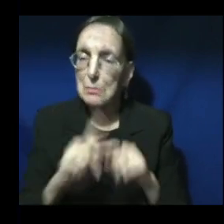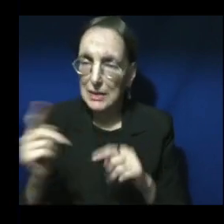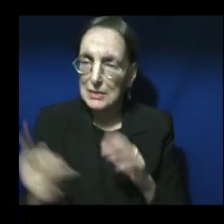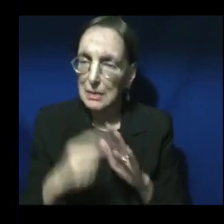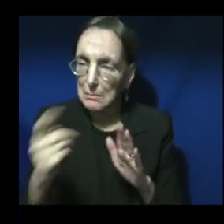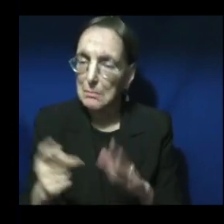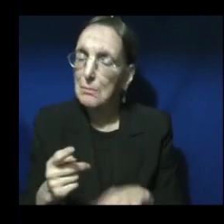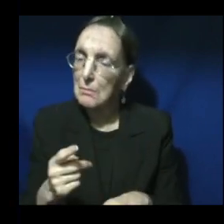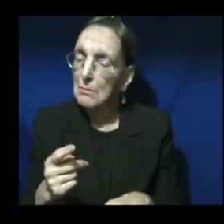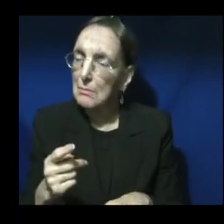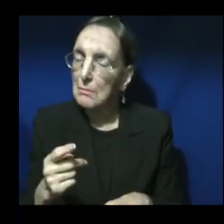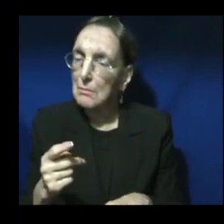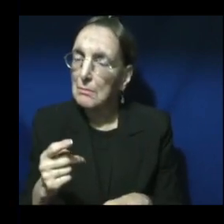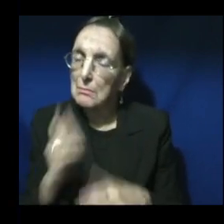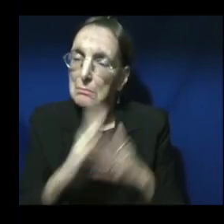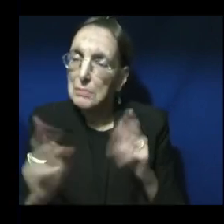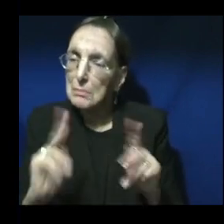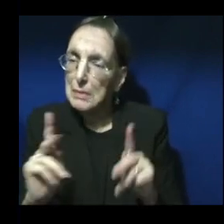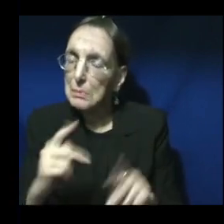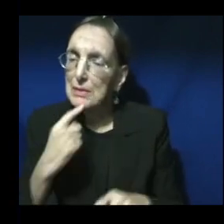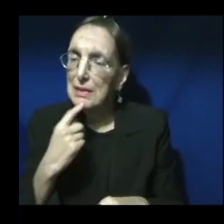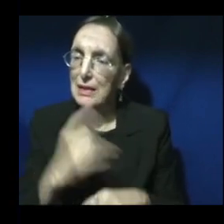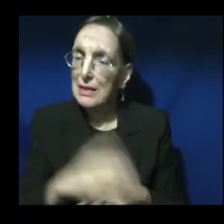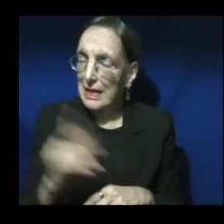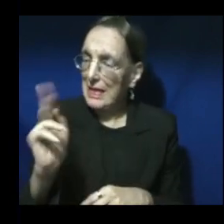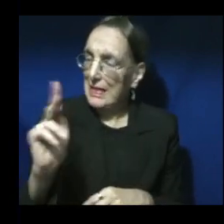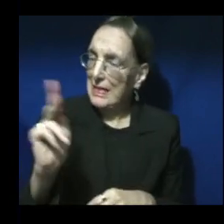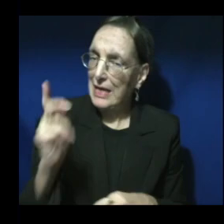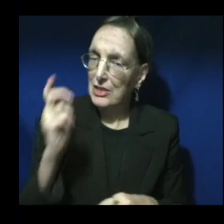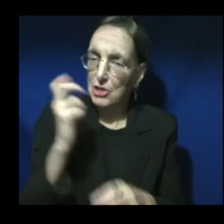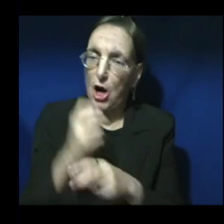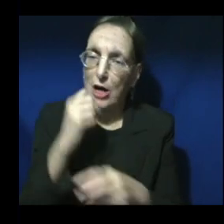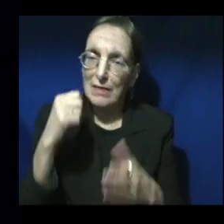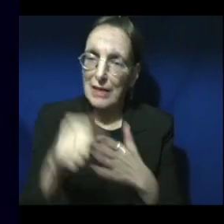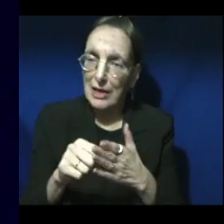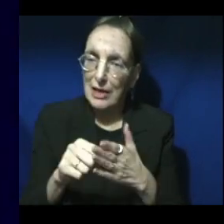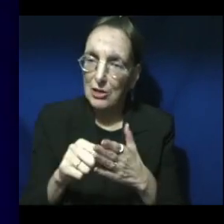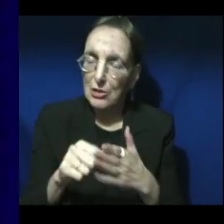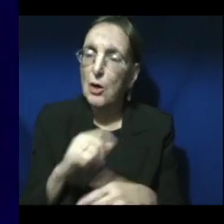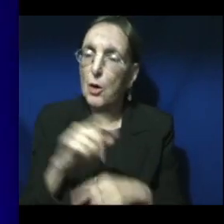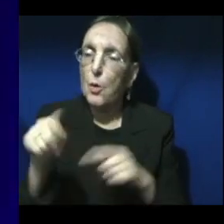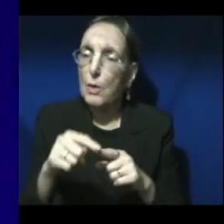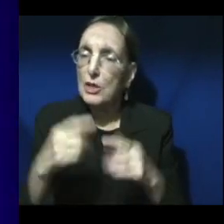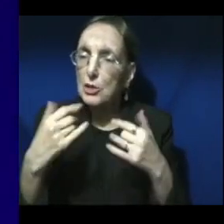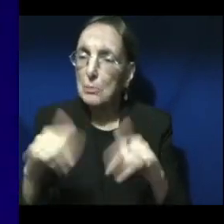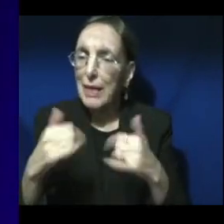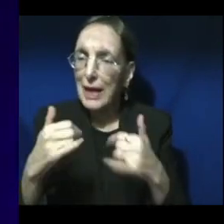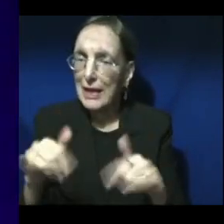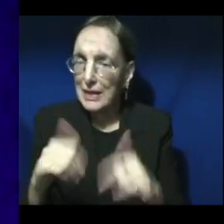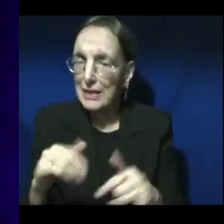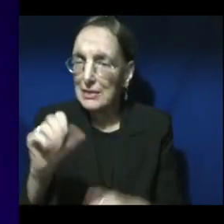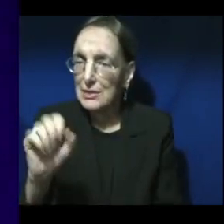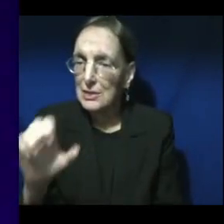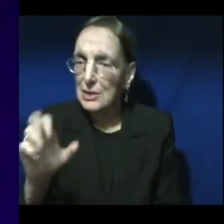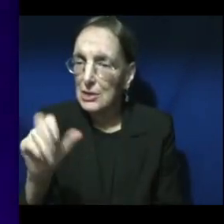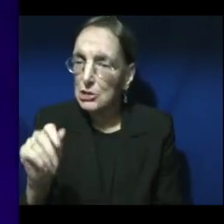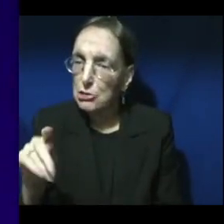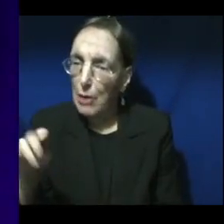and so I feel a little bit better about that. Hopefully the two Cs will make it more memorable. But my goal here today is really simple. I want you to walk out of here with at least